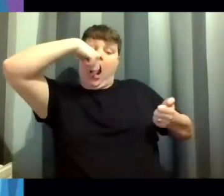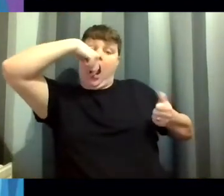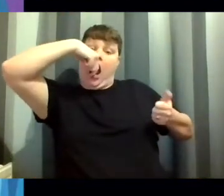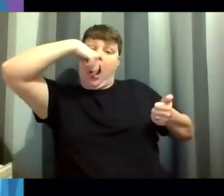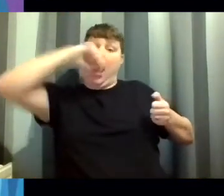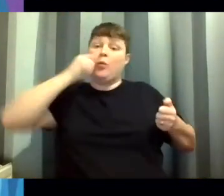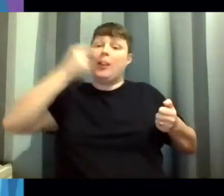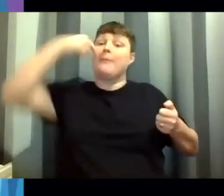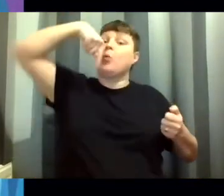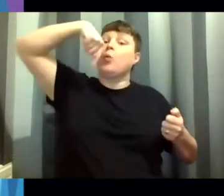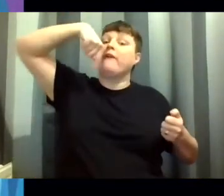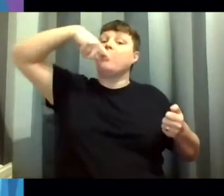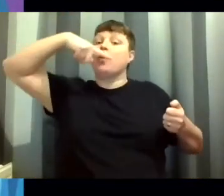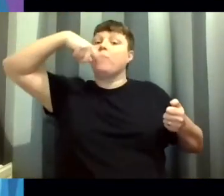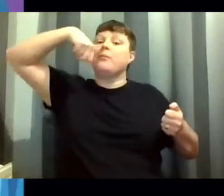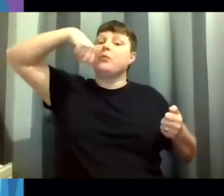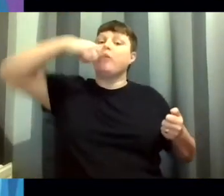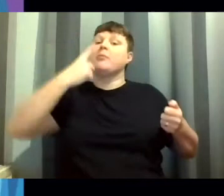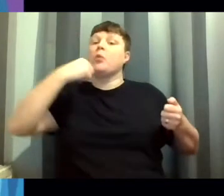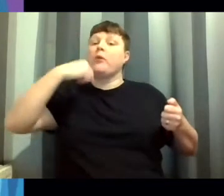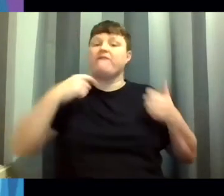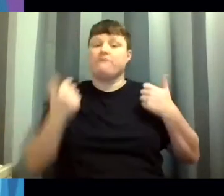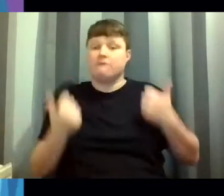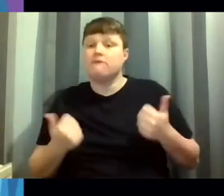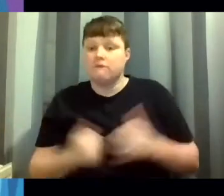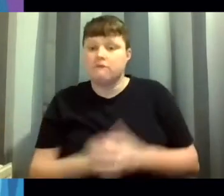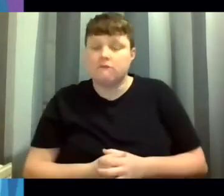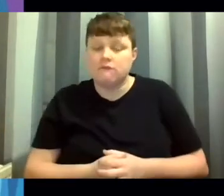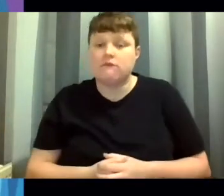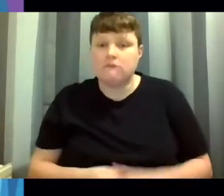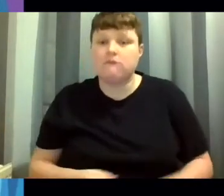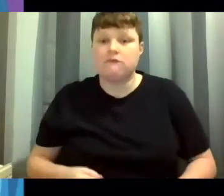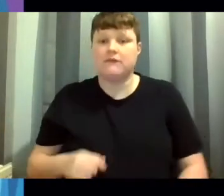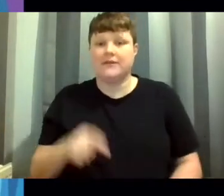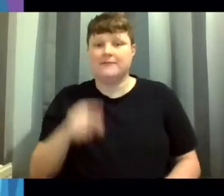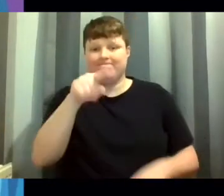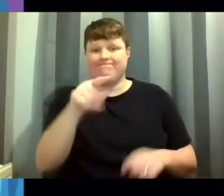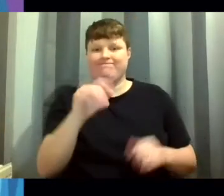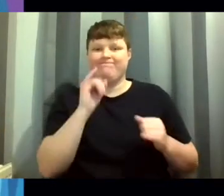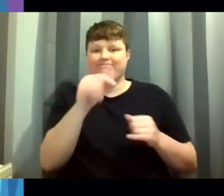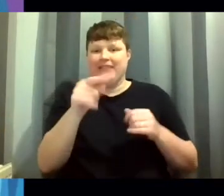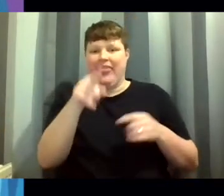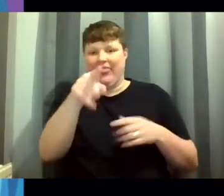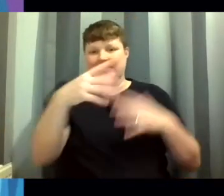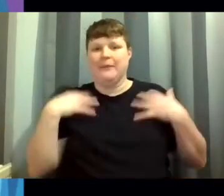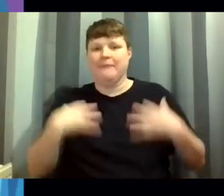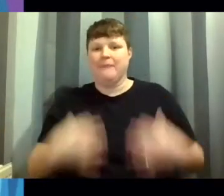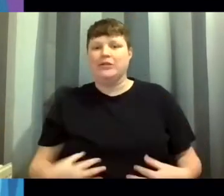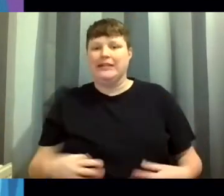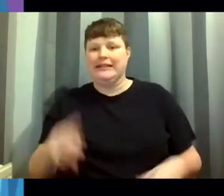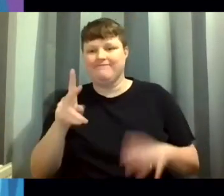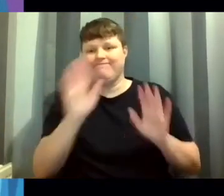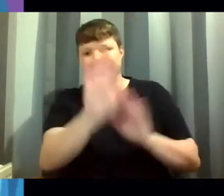the probe bends in a particular direction and our poor old mannequin here is about to be endoscoped.